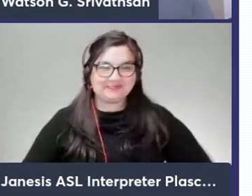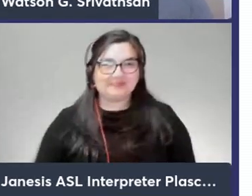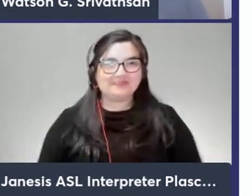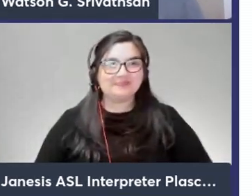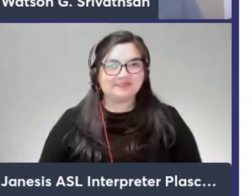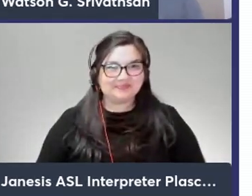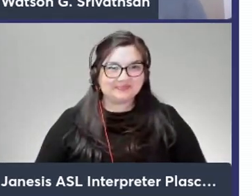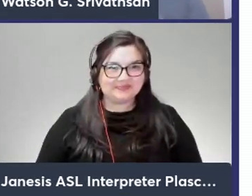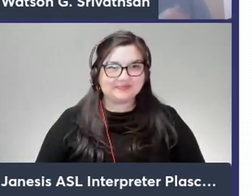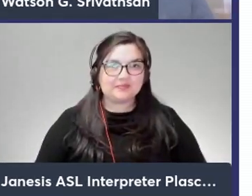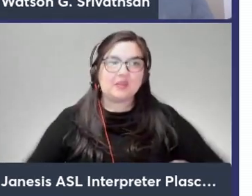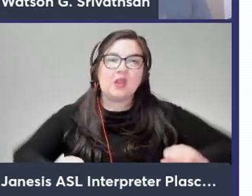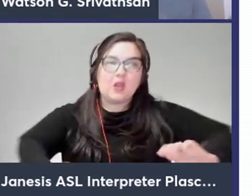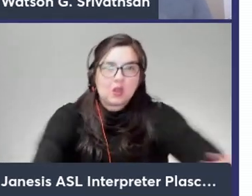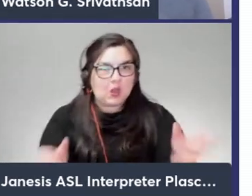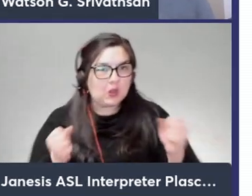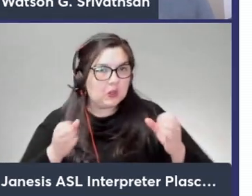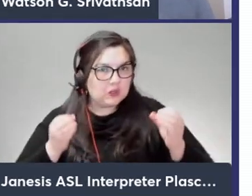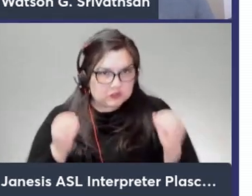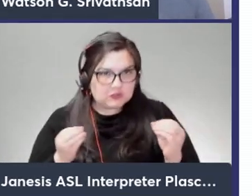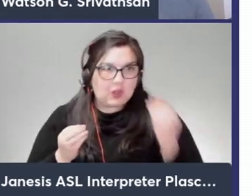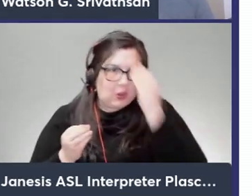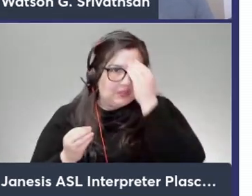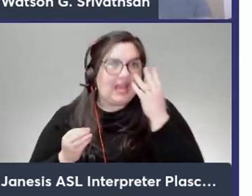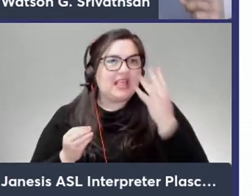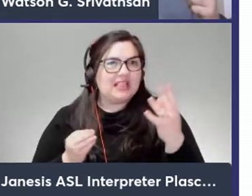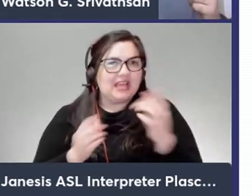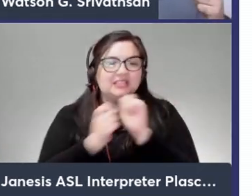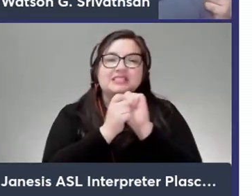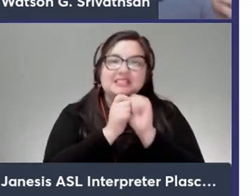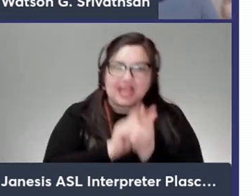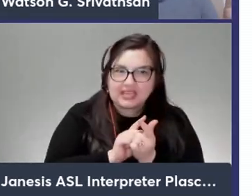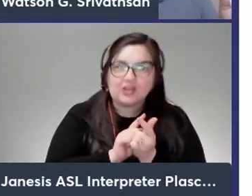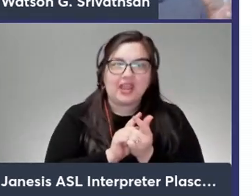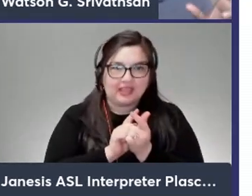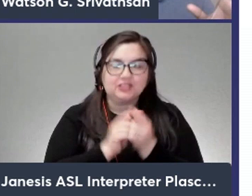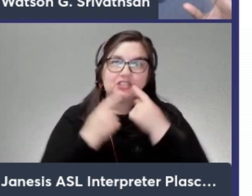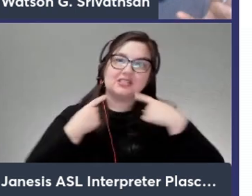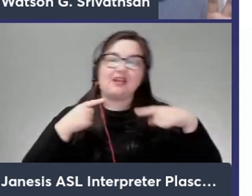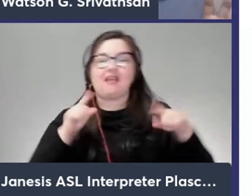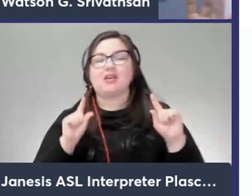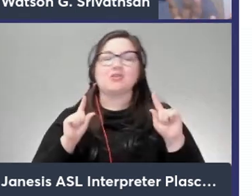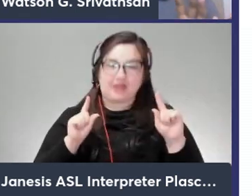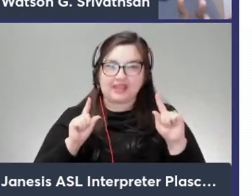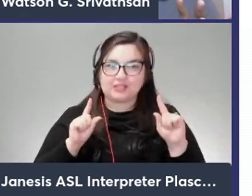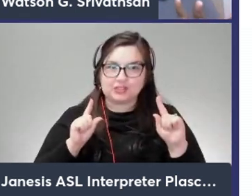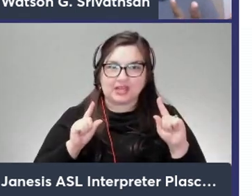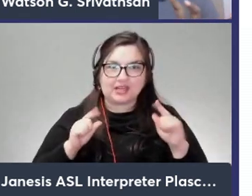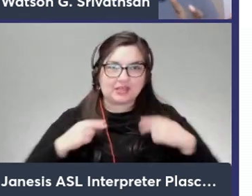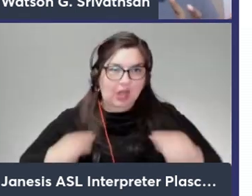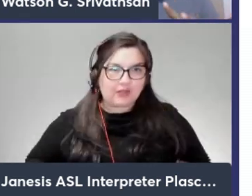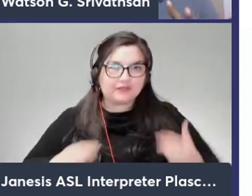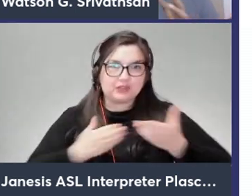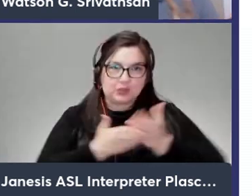So, we are translating the Declaration of Human Rights, and once a translation happens in the new language,